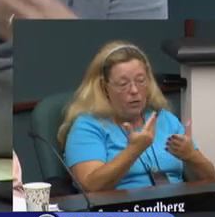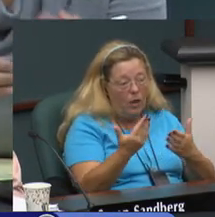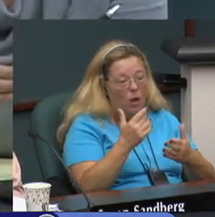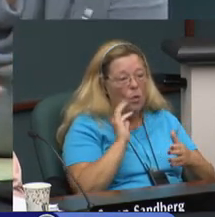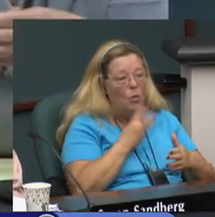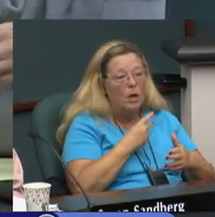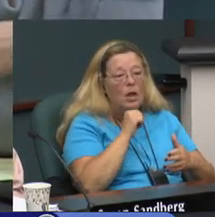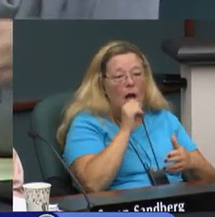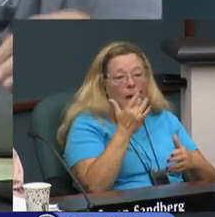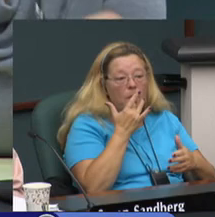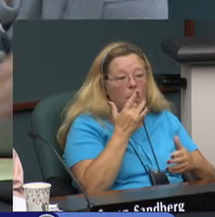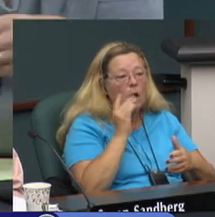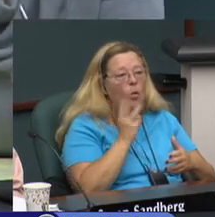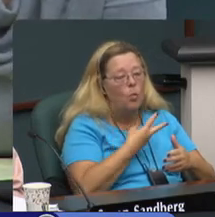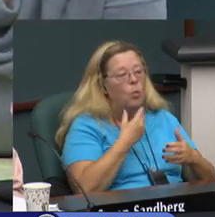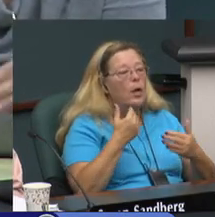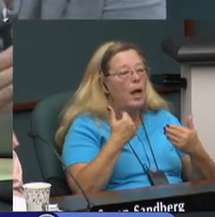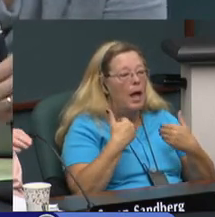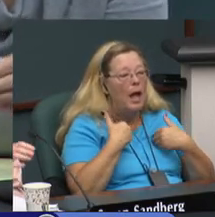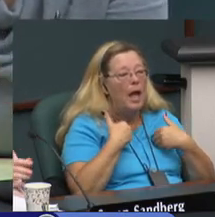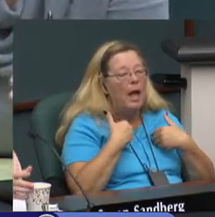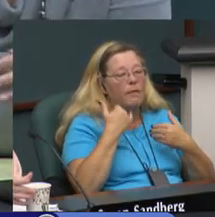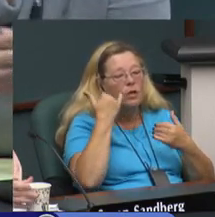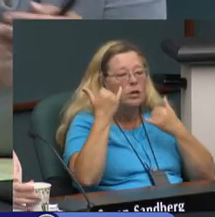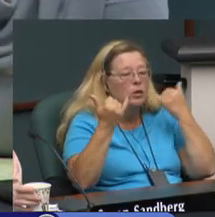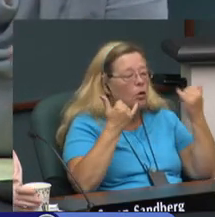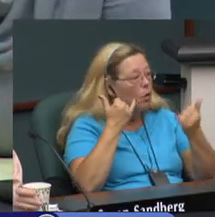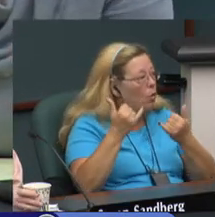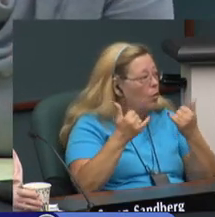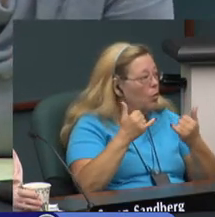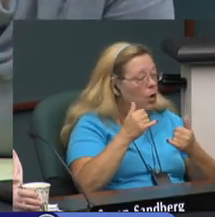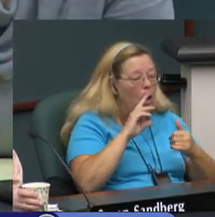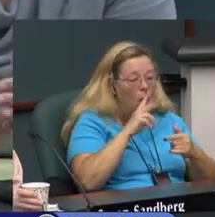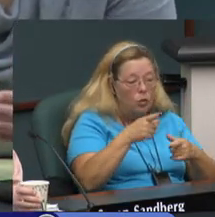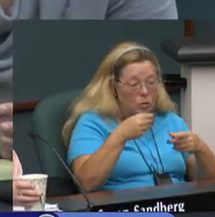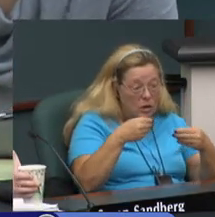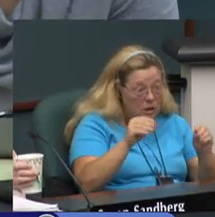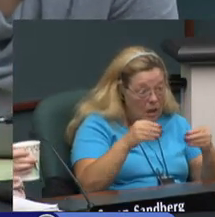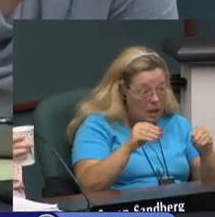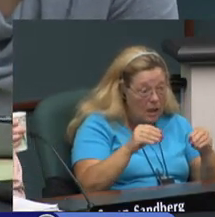made we have called around to see you are you selling these in bulk kind of in